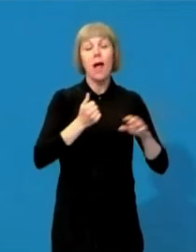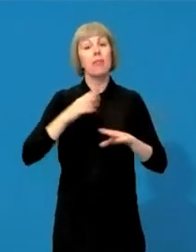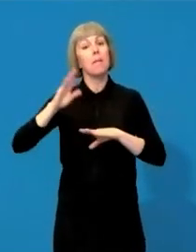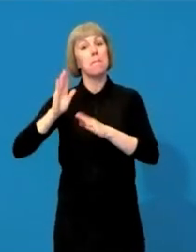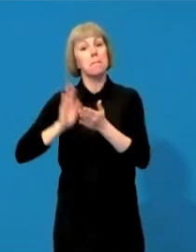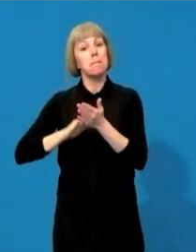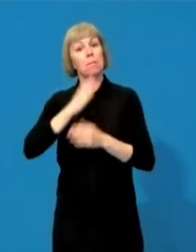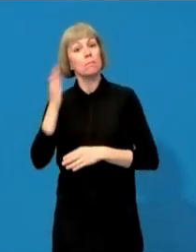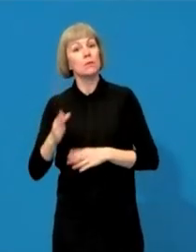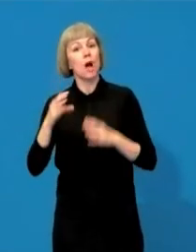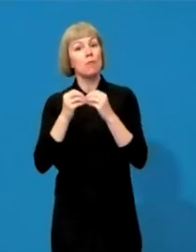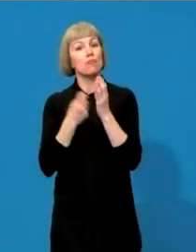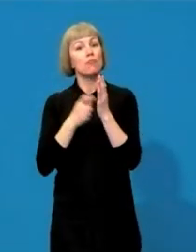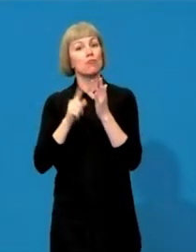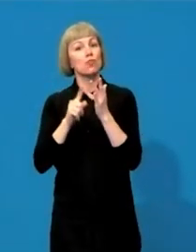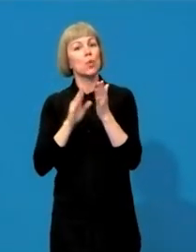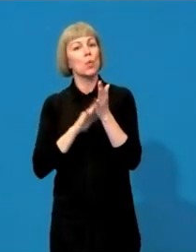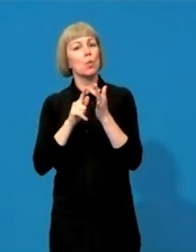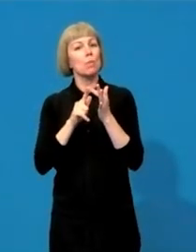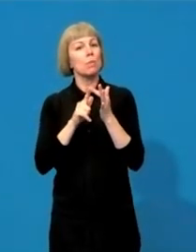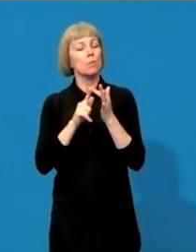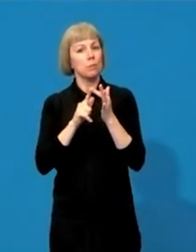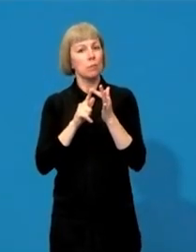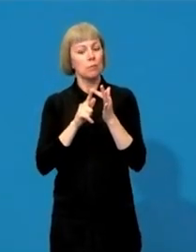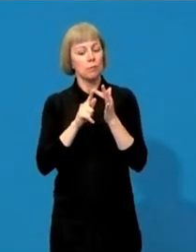Broome. So, I'm sort of not only in the Valley but through the Kimberley, I think.